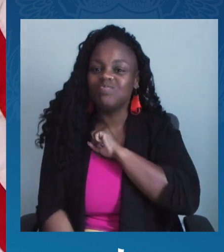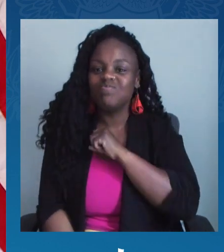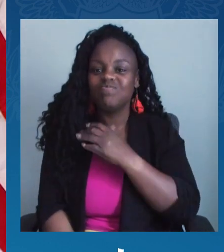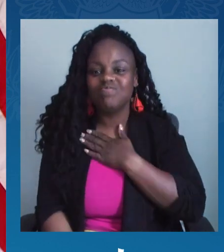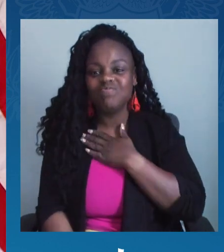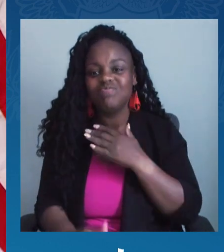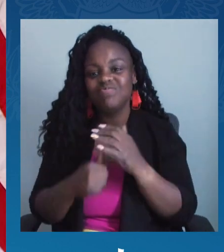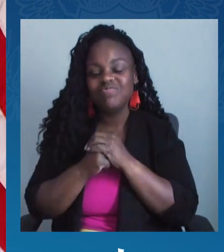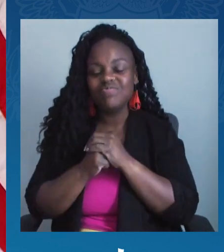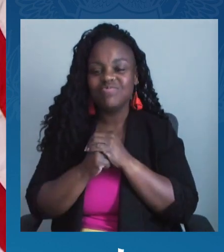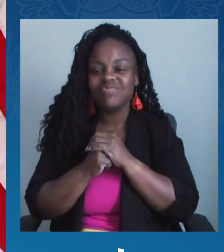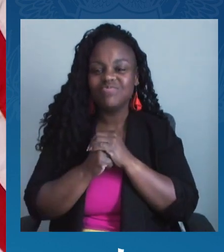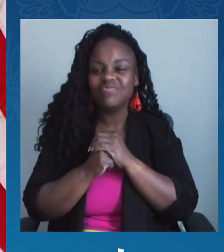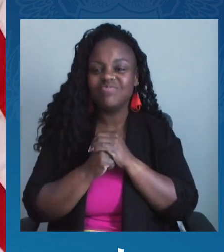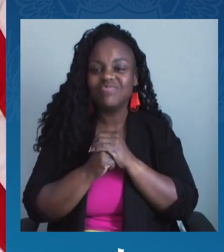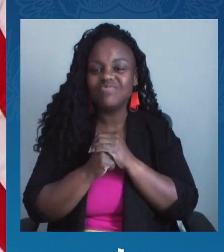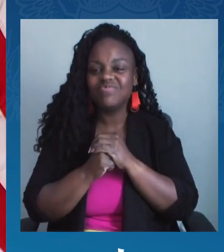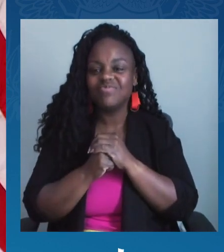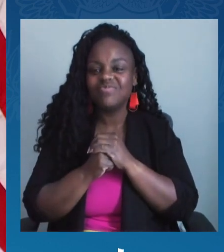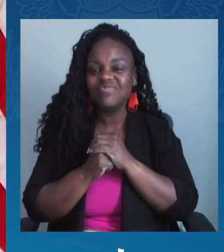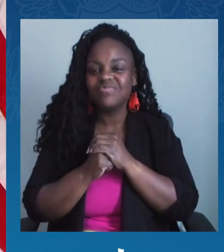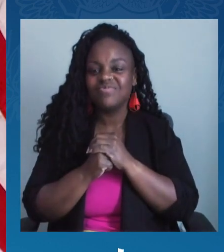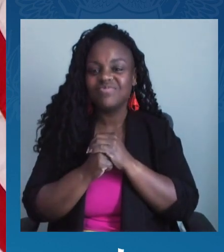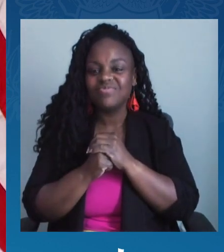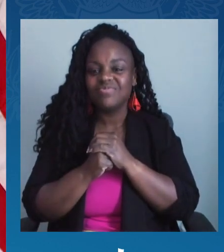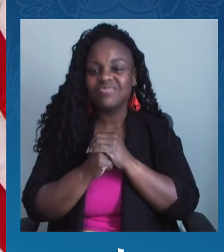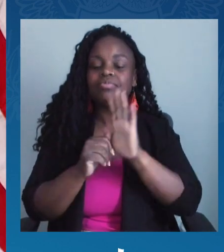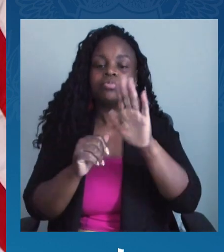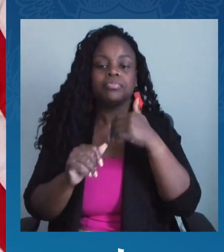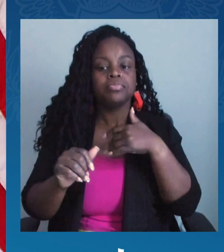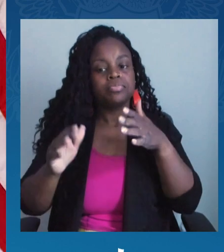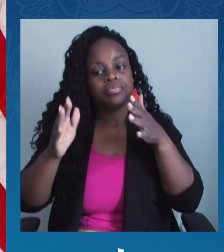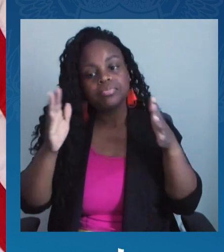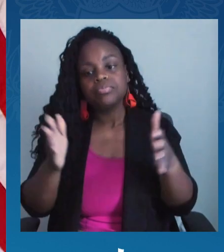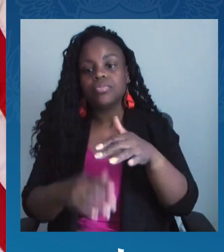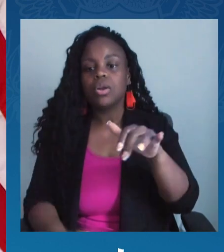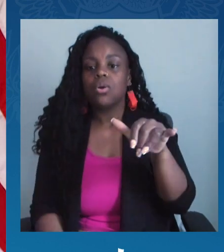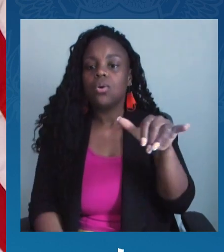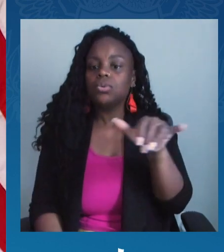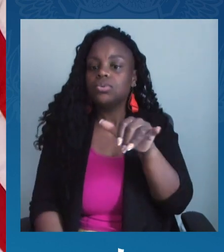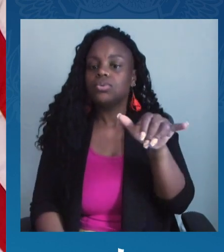The Vice President: But that's what I would urge. And then I would also say this. I wish we had more time to talk,